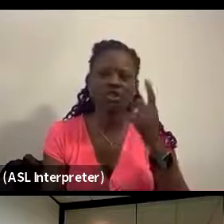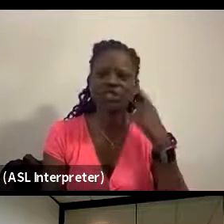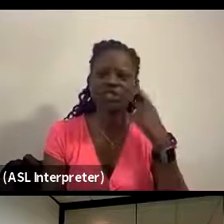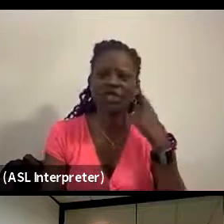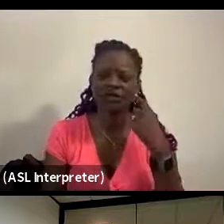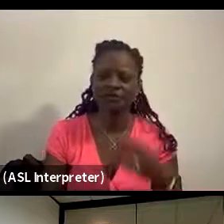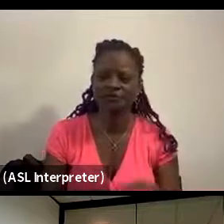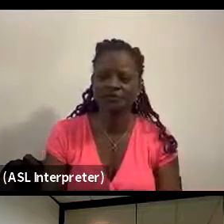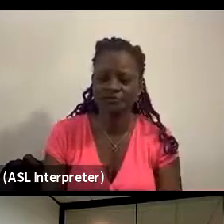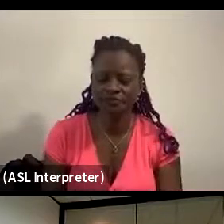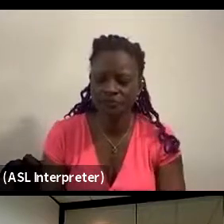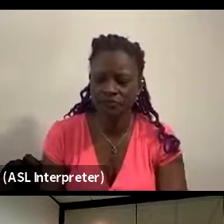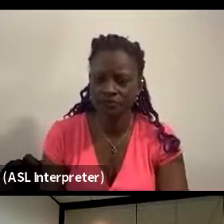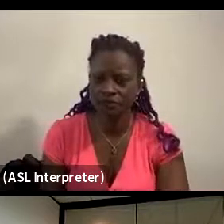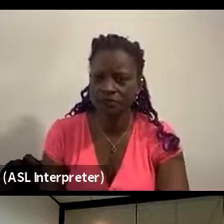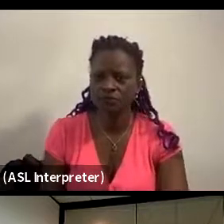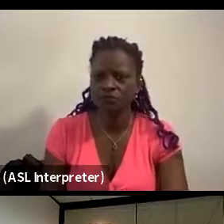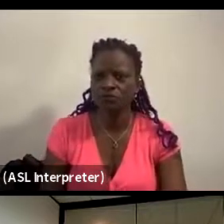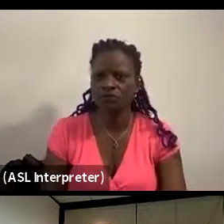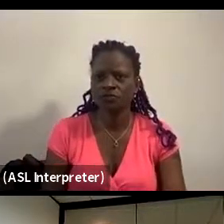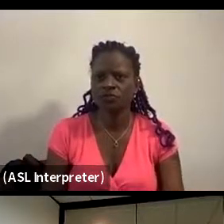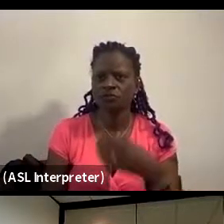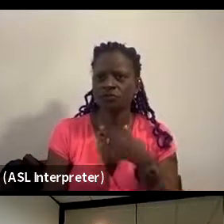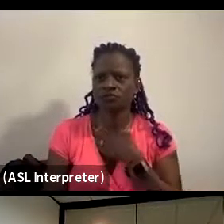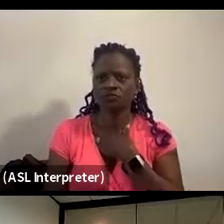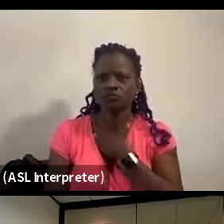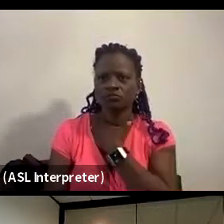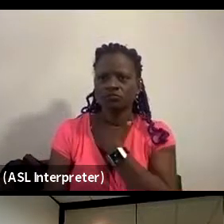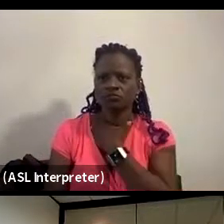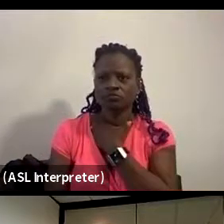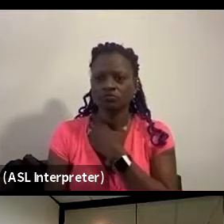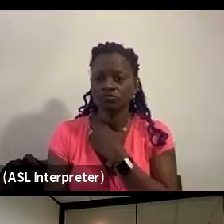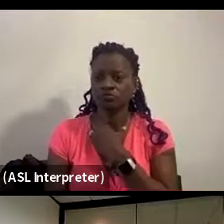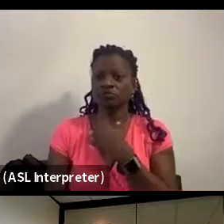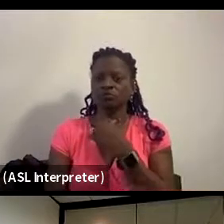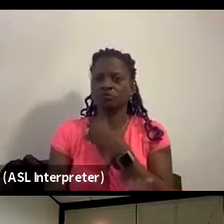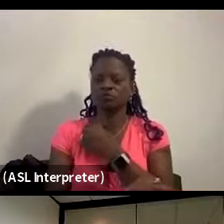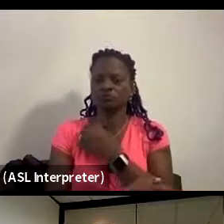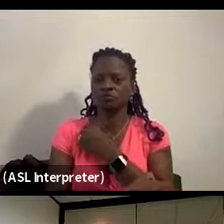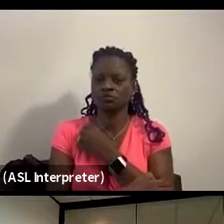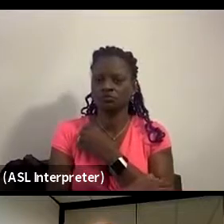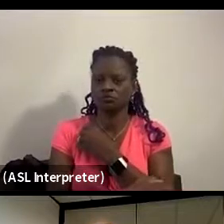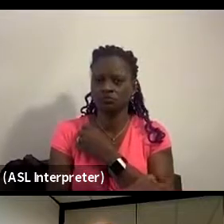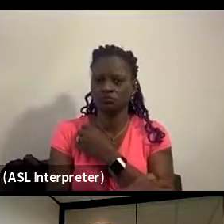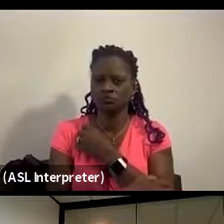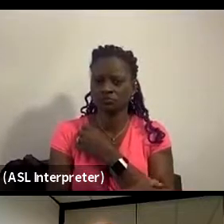put your question on Facebook, and we'll be sure to follow up with you if you got we can hear you.